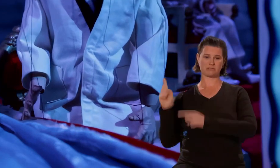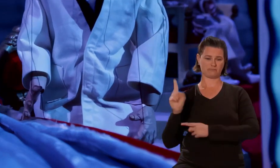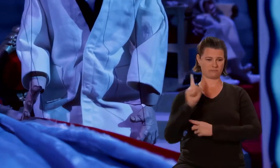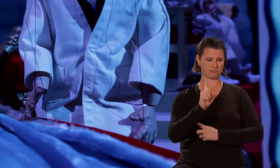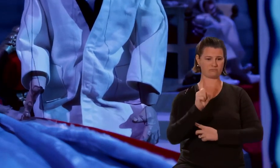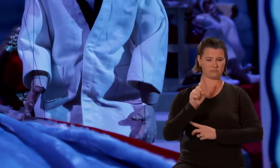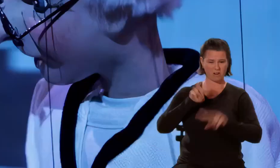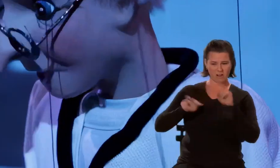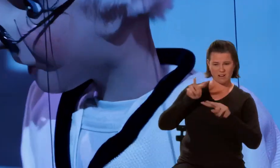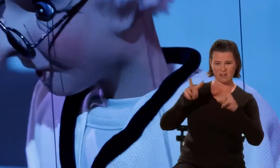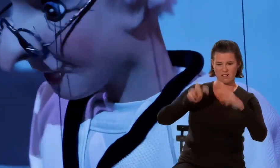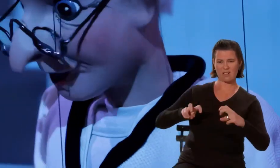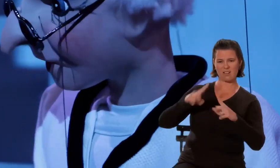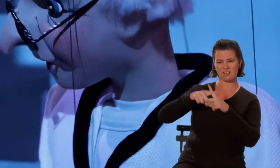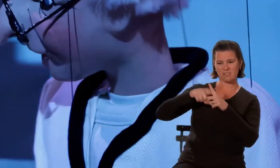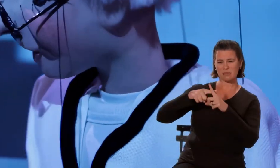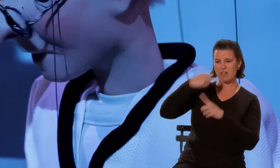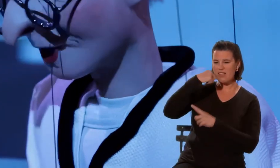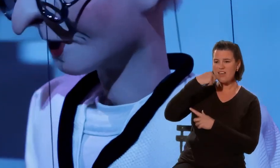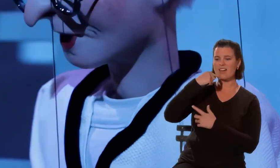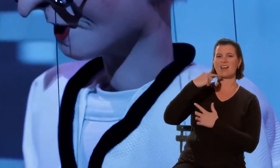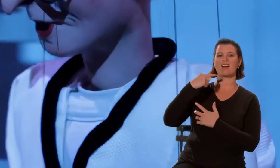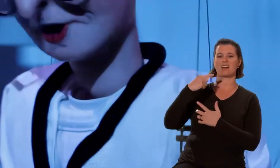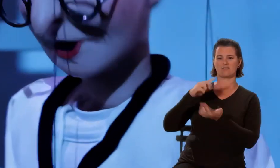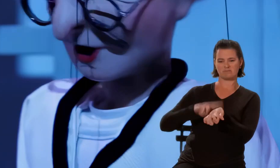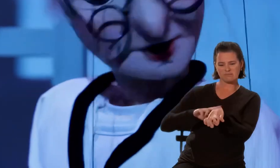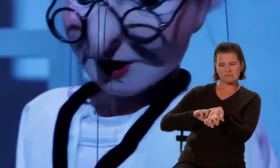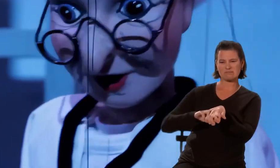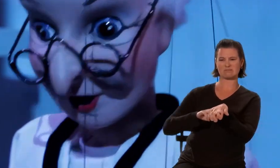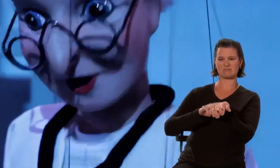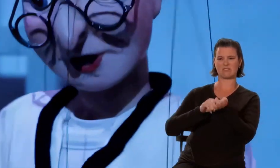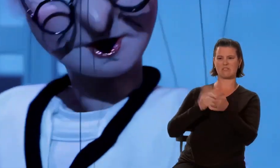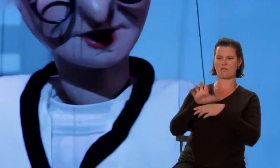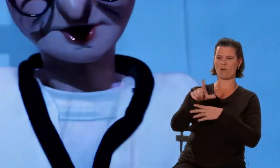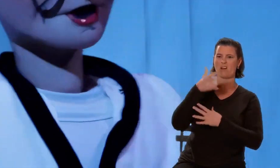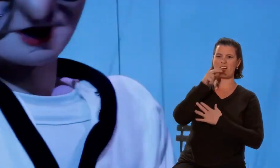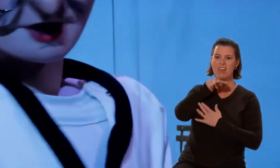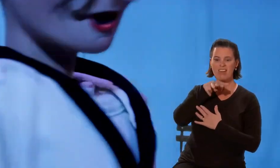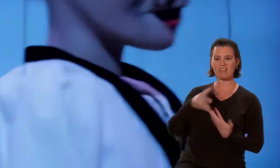felt her pulse, and made her stick out her tongue. The Royal Physician was worried.